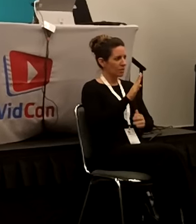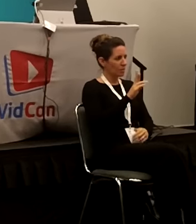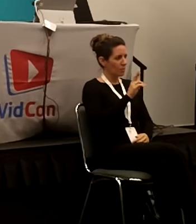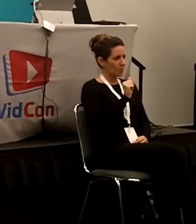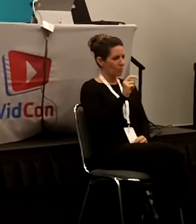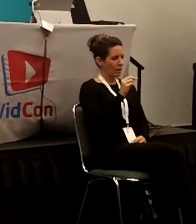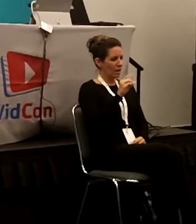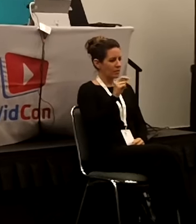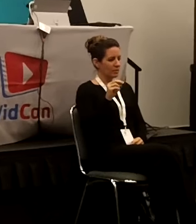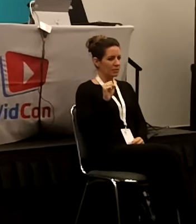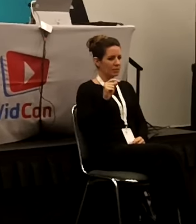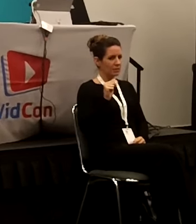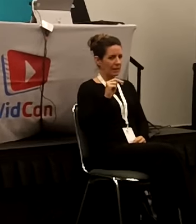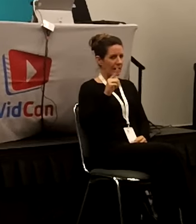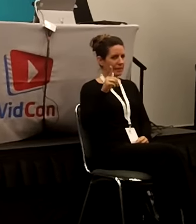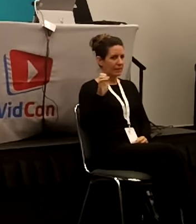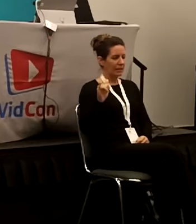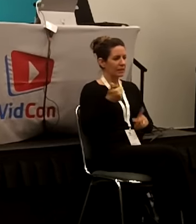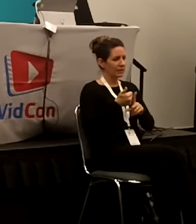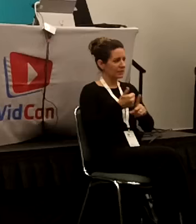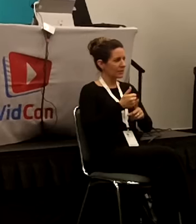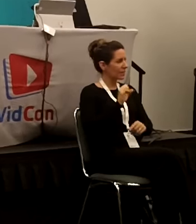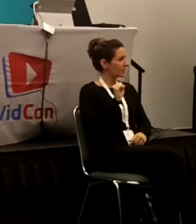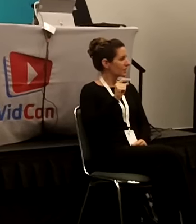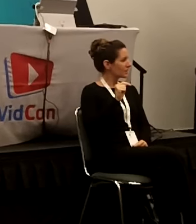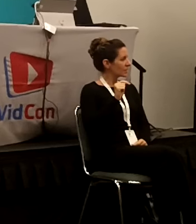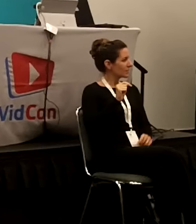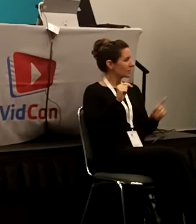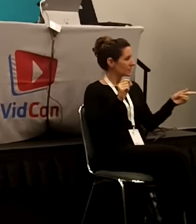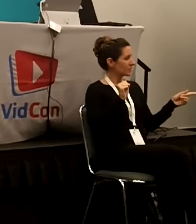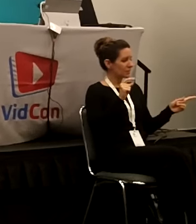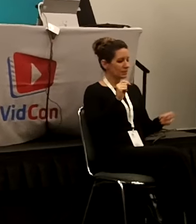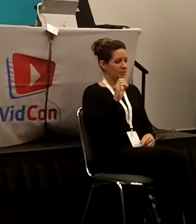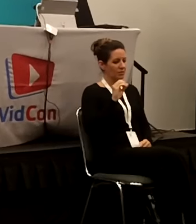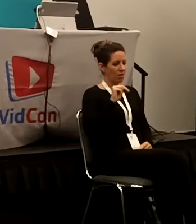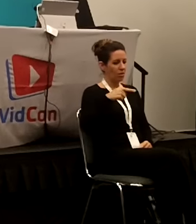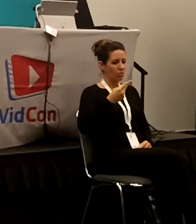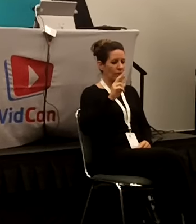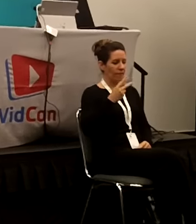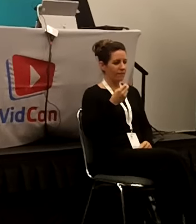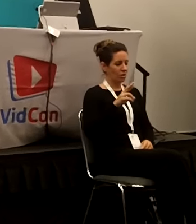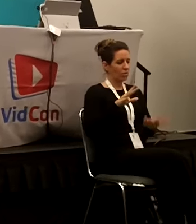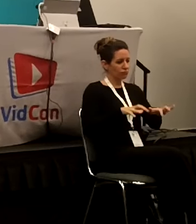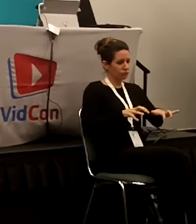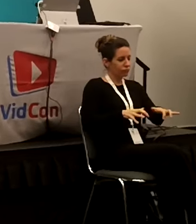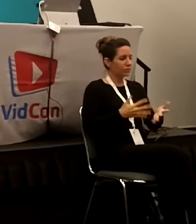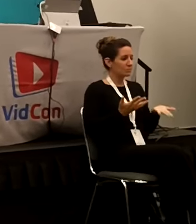you might even be able to help out with this, but I don't know, but there's more,